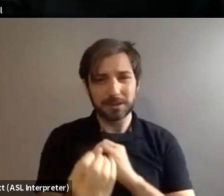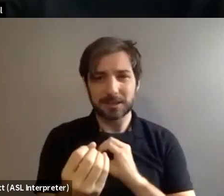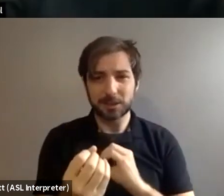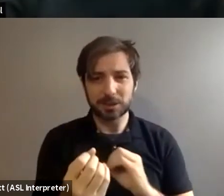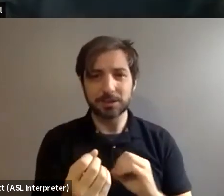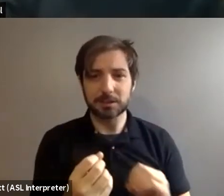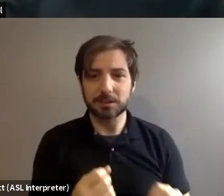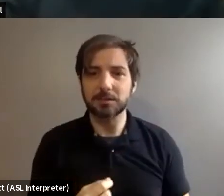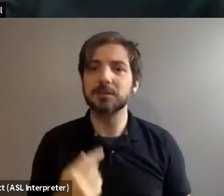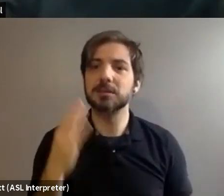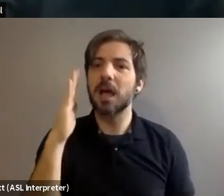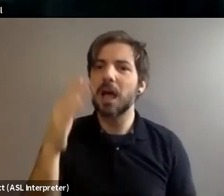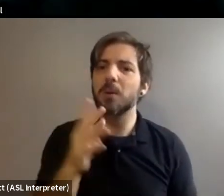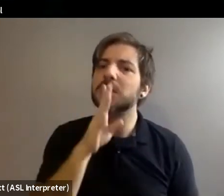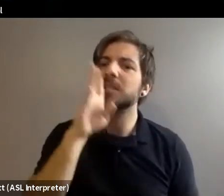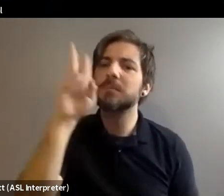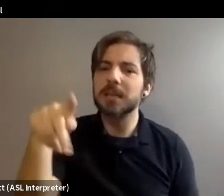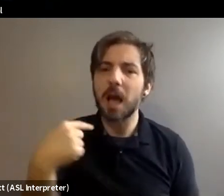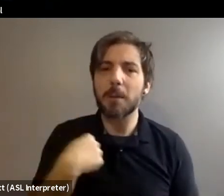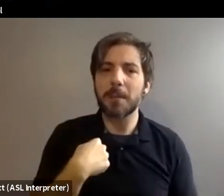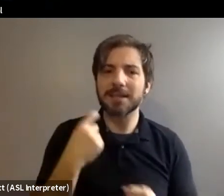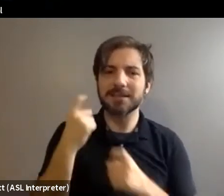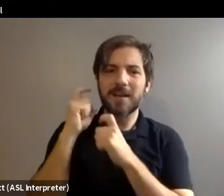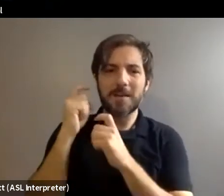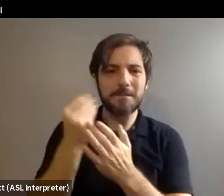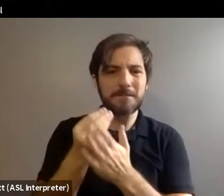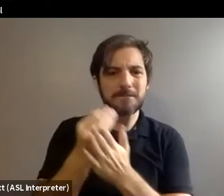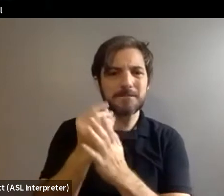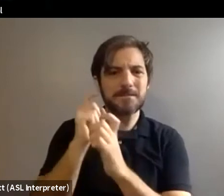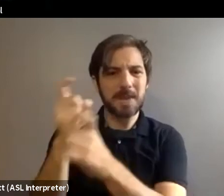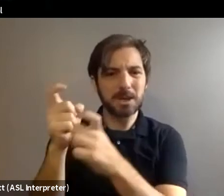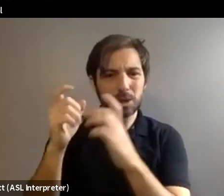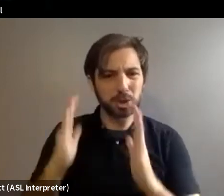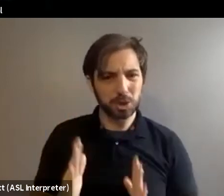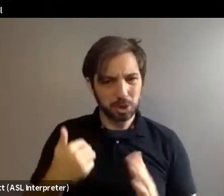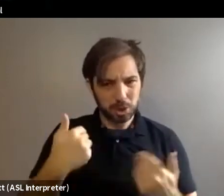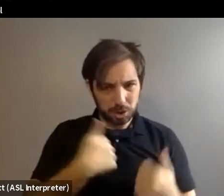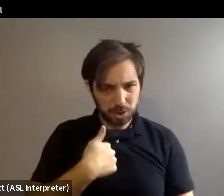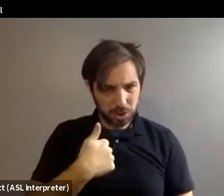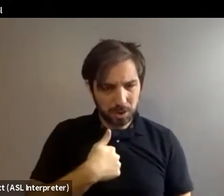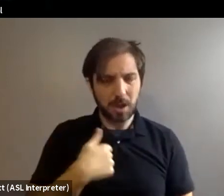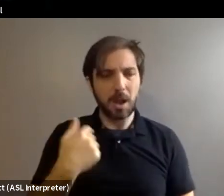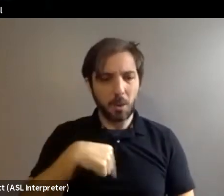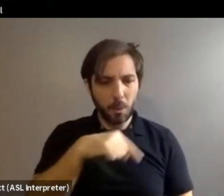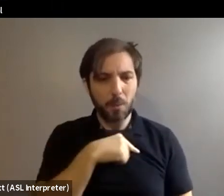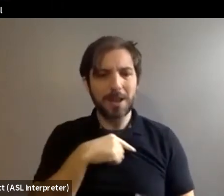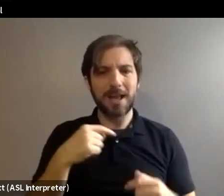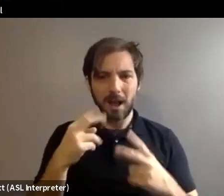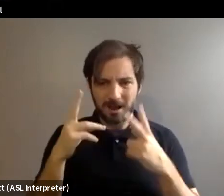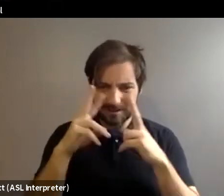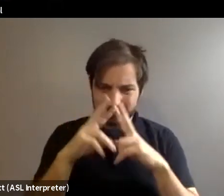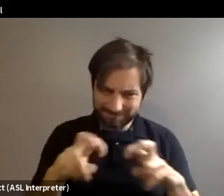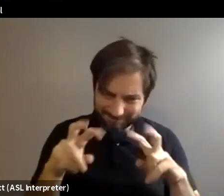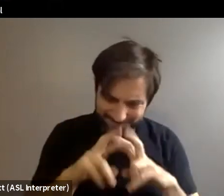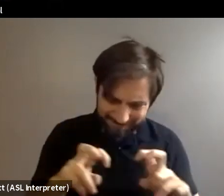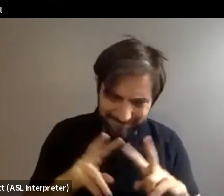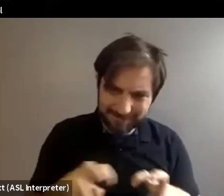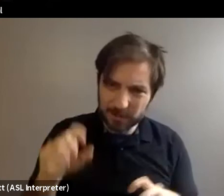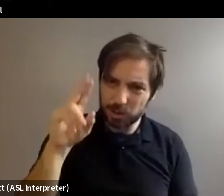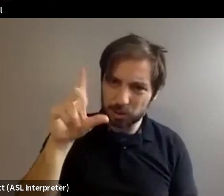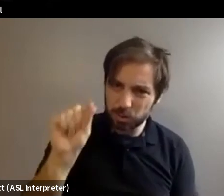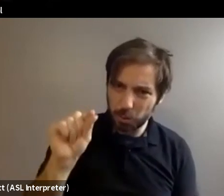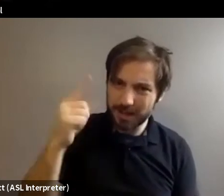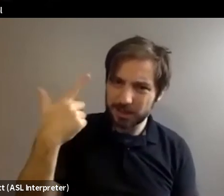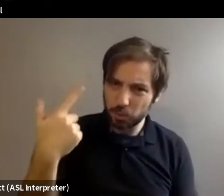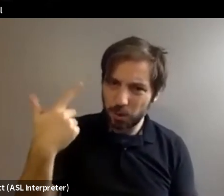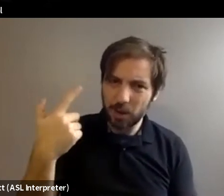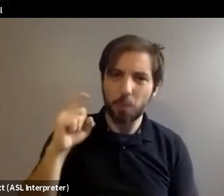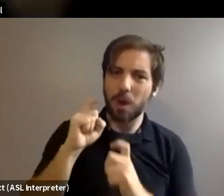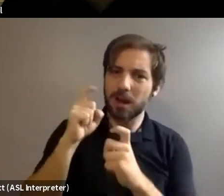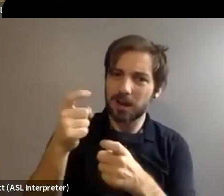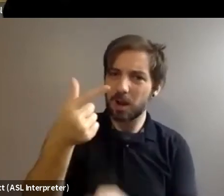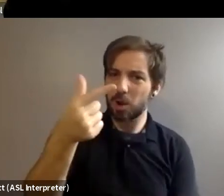as a as a funder um we're actually uh baking into our 20 20 21 grand opportunities a layer